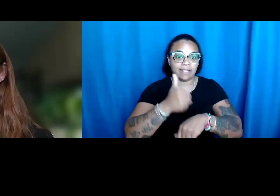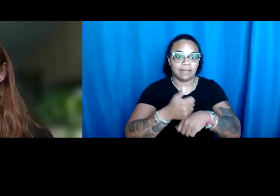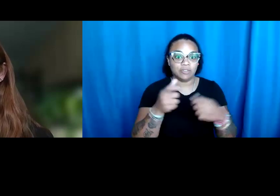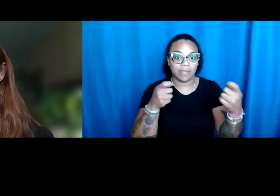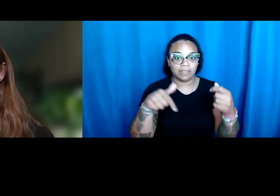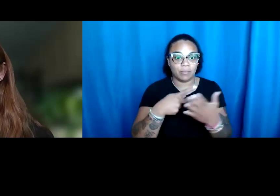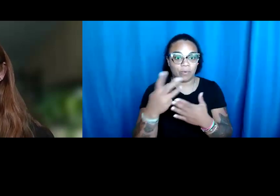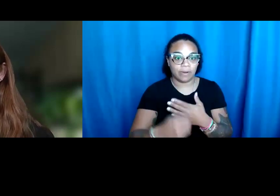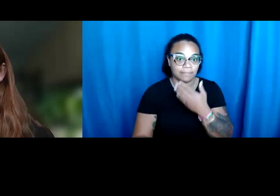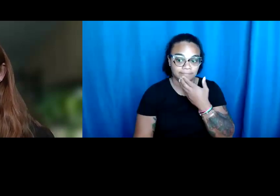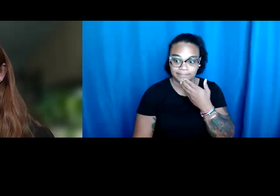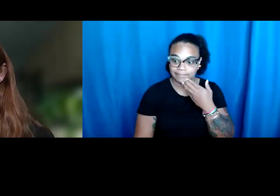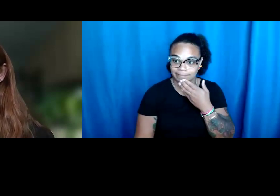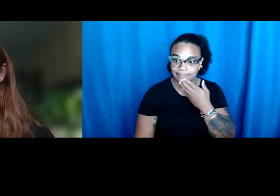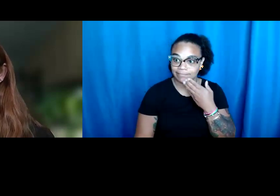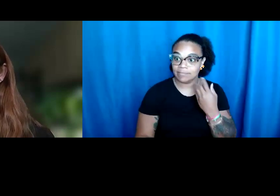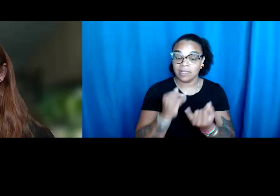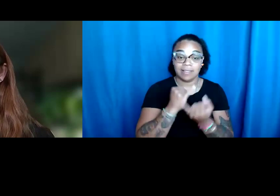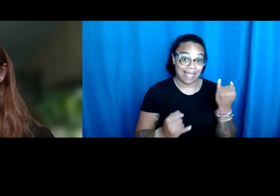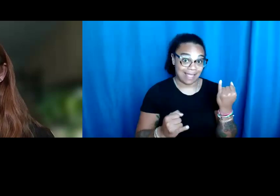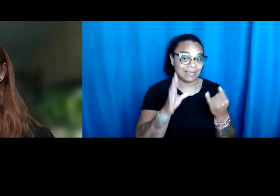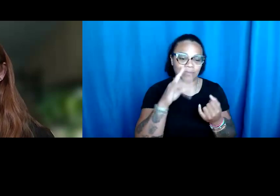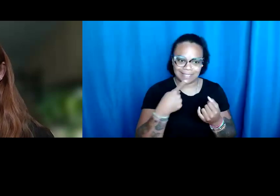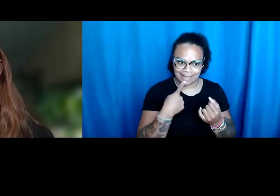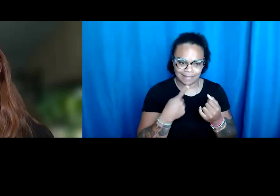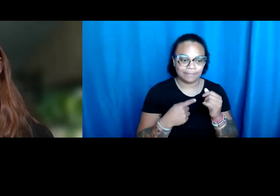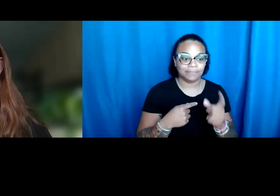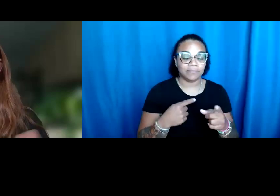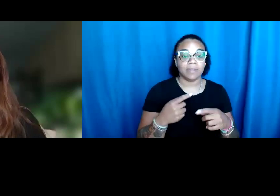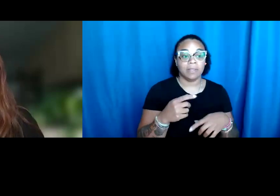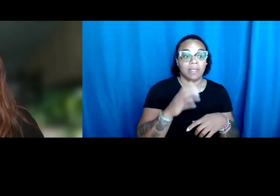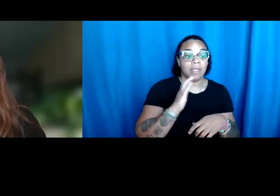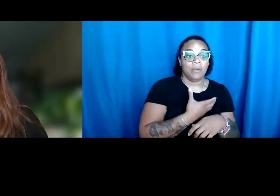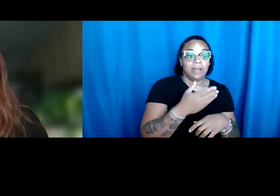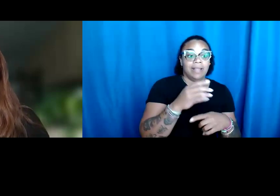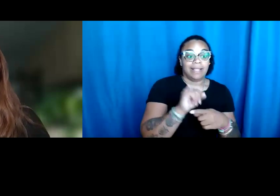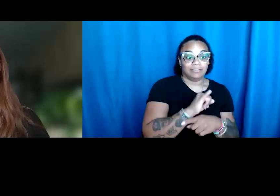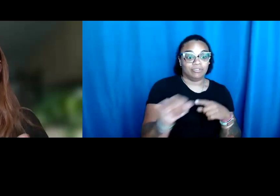The last thing I will say about it is that whereas our industry agnostic initiative for